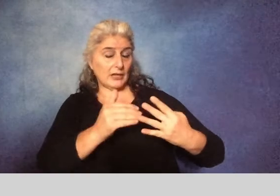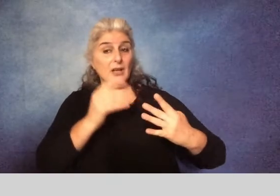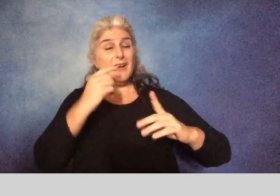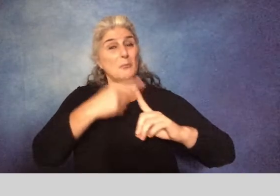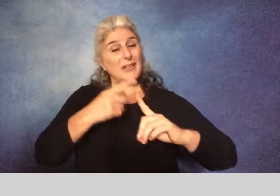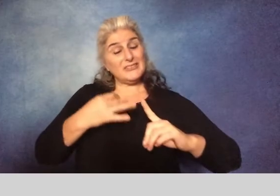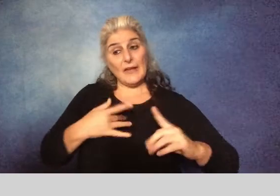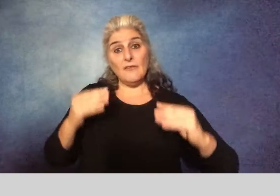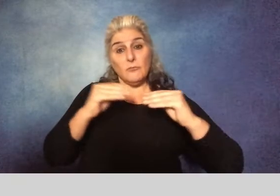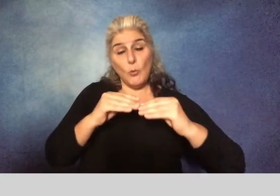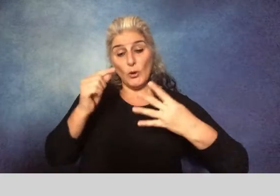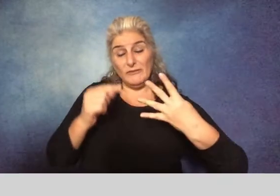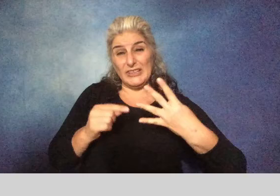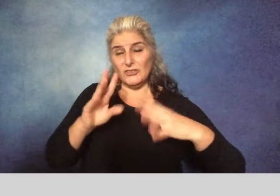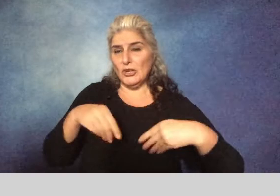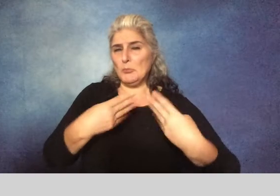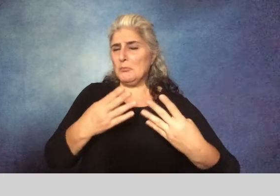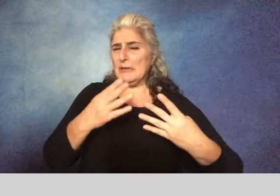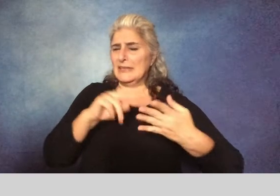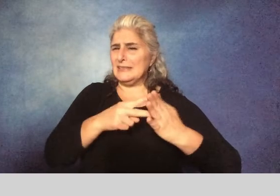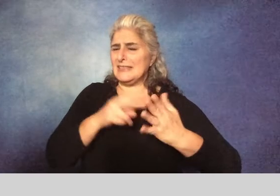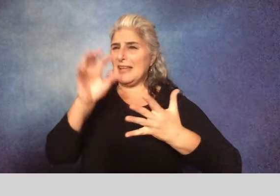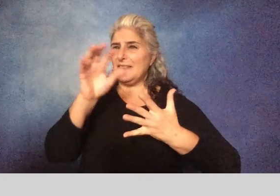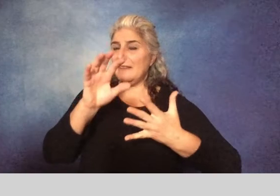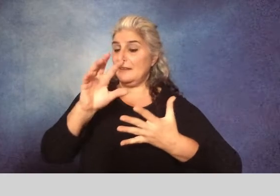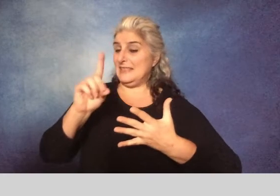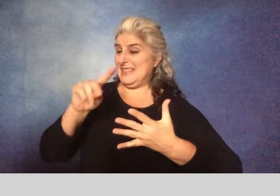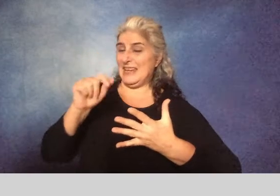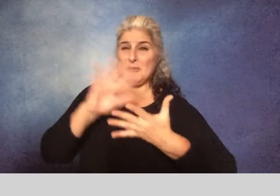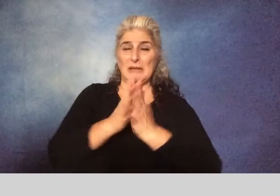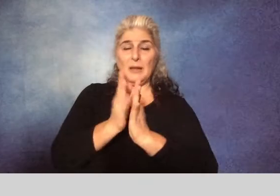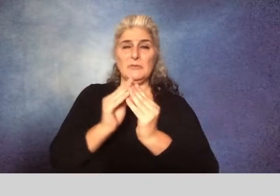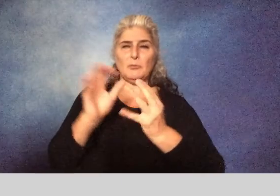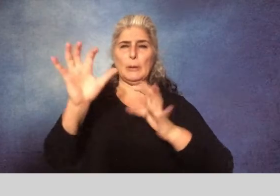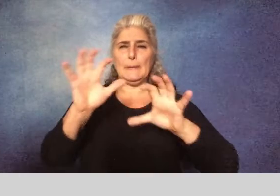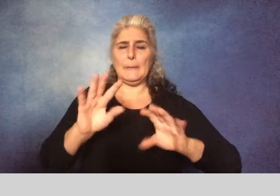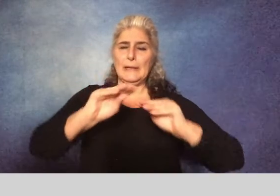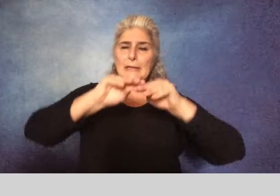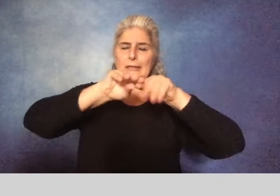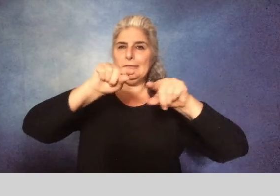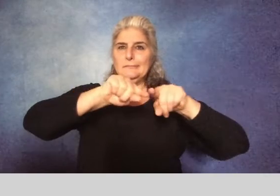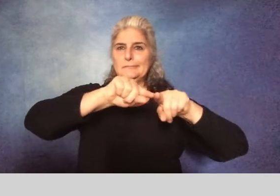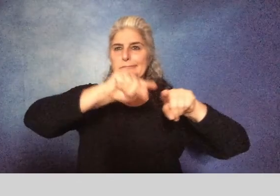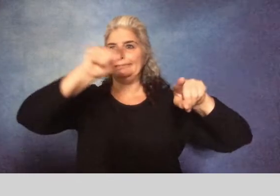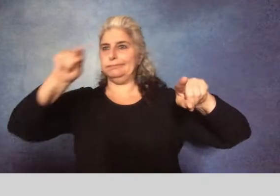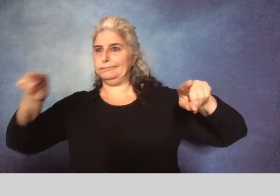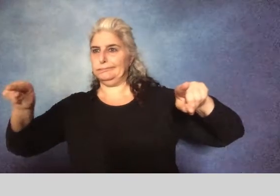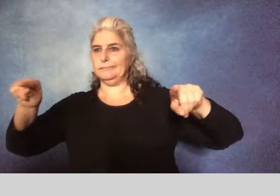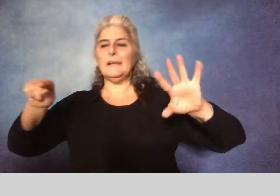which can throw a wrench into my recommendation system. This is the curse of dimensionality, which is shown in this figure on the slide.